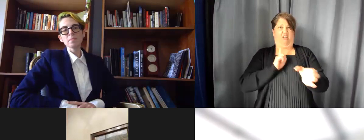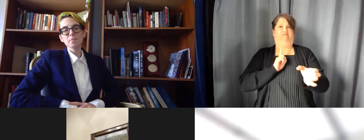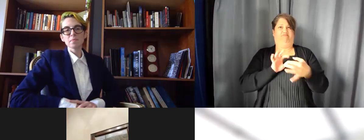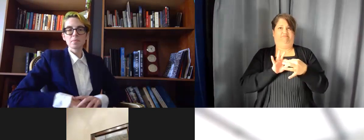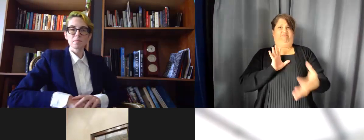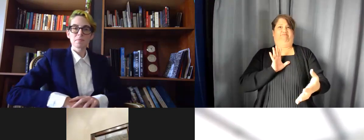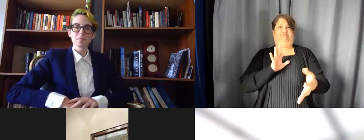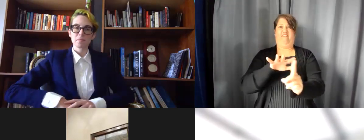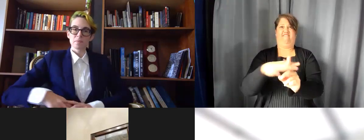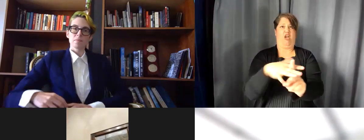Jordan Radford: So